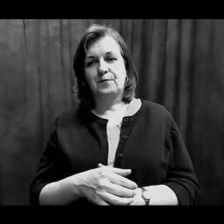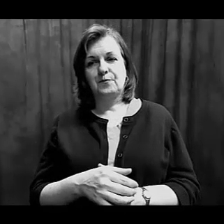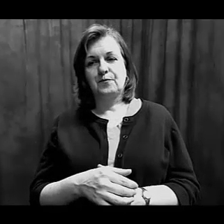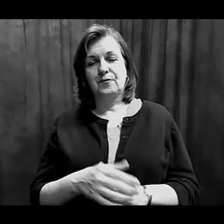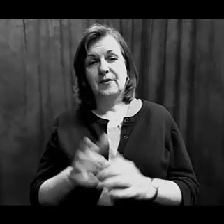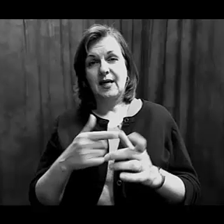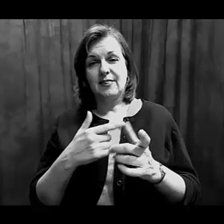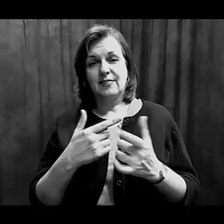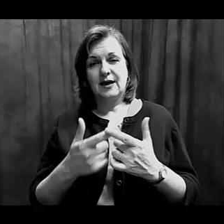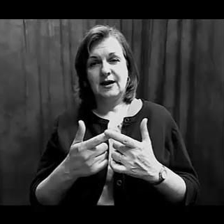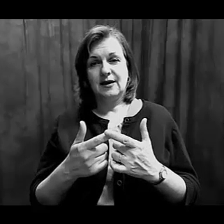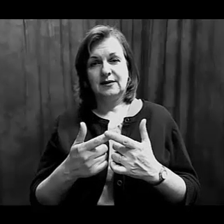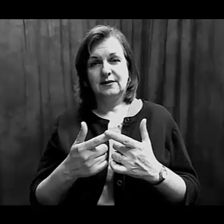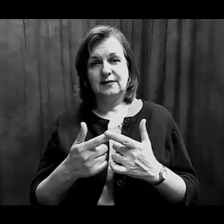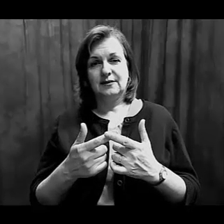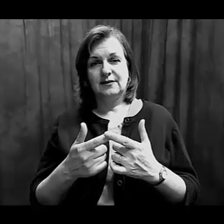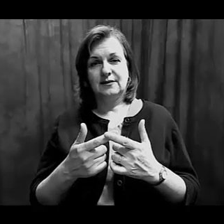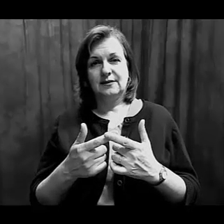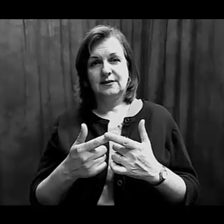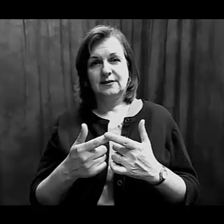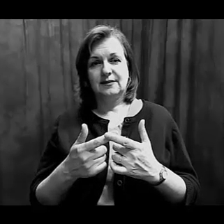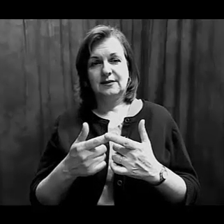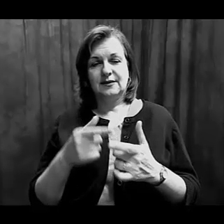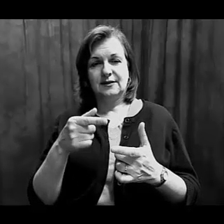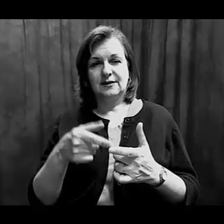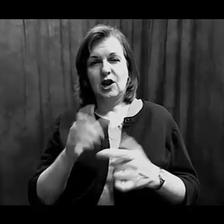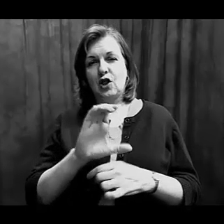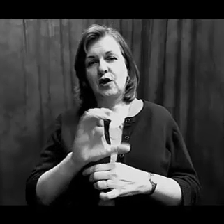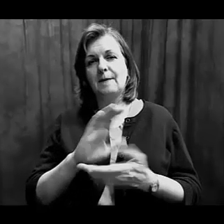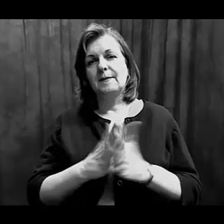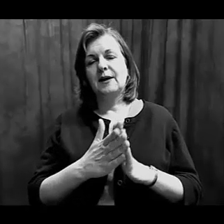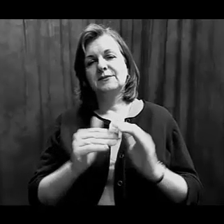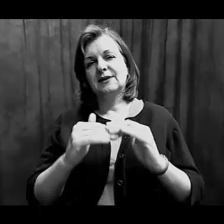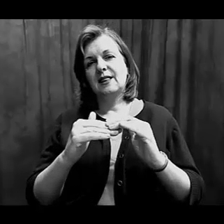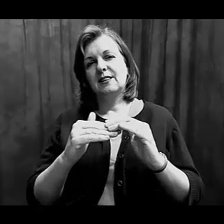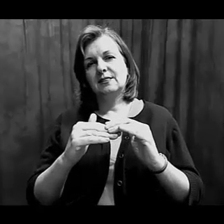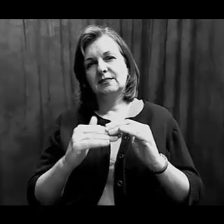wants to fill that shell so that it becomes